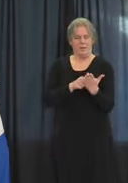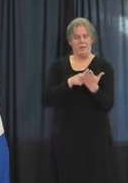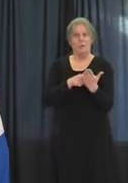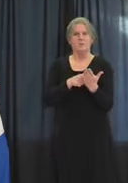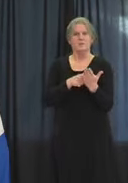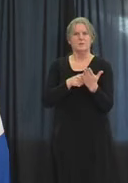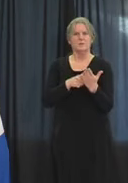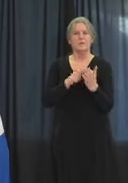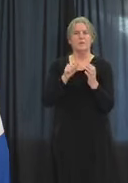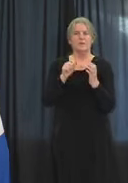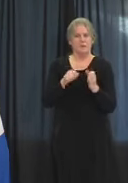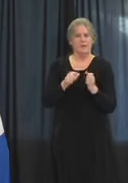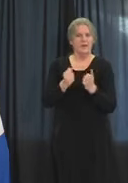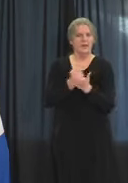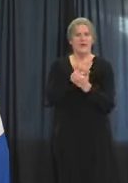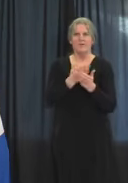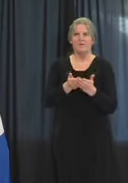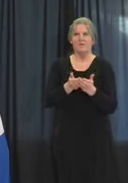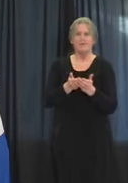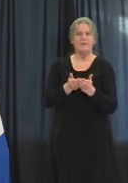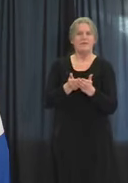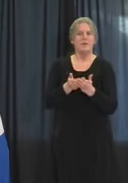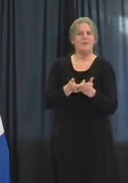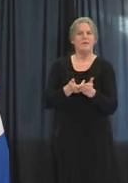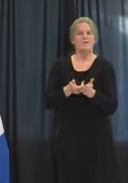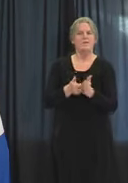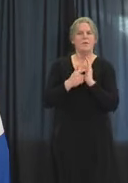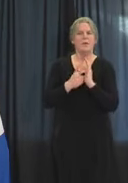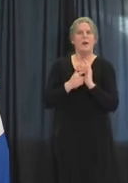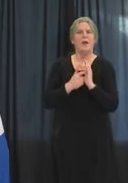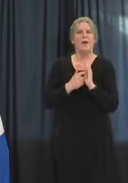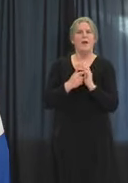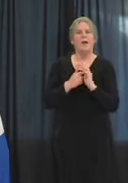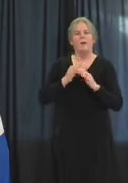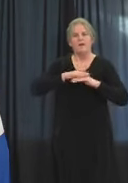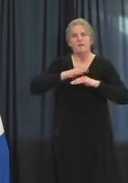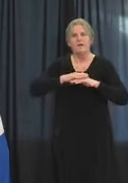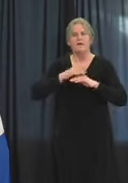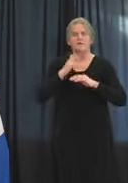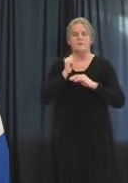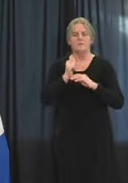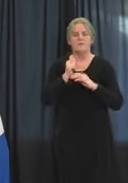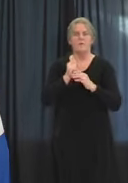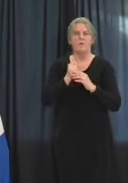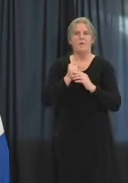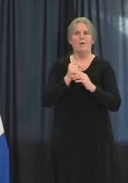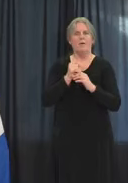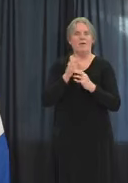measures act, "to do all things considered advisable for the purpose of dealing with the